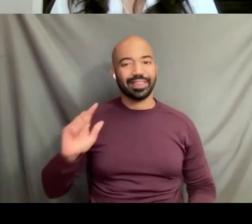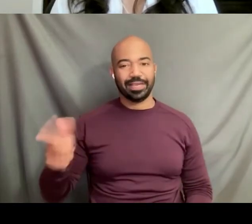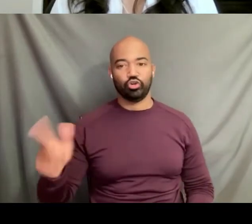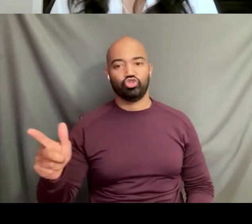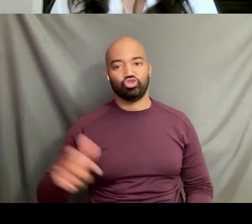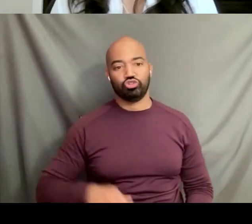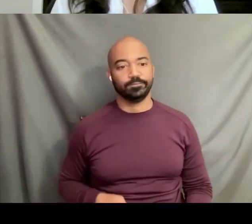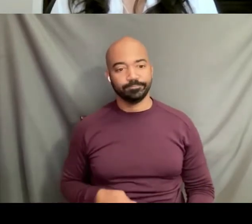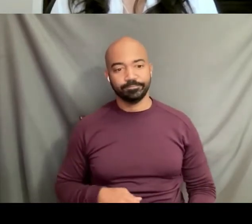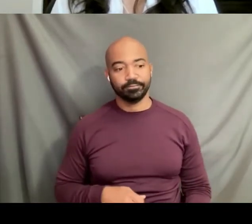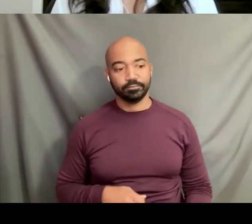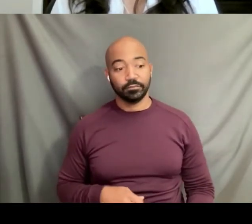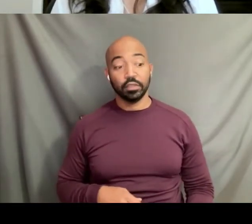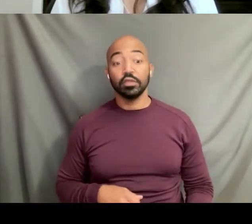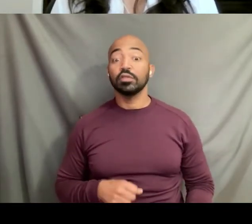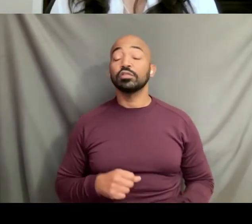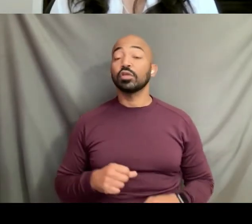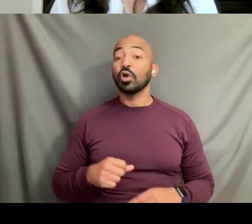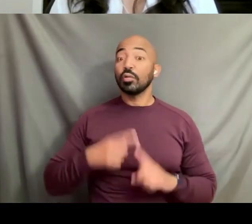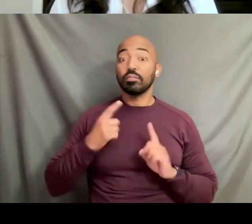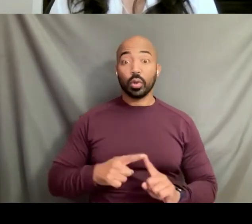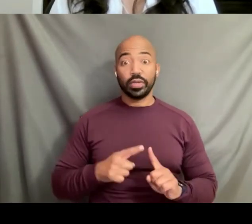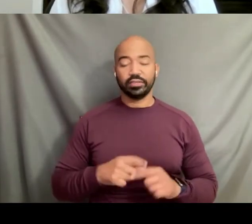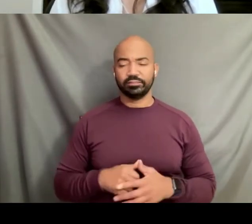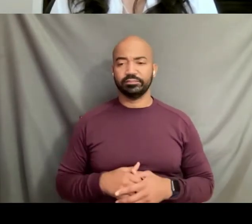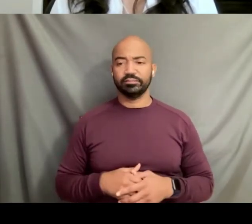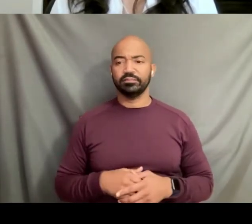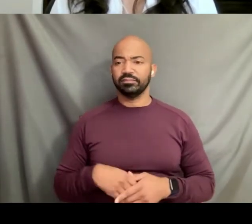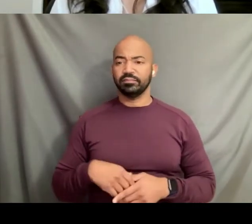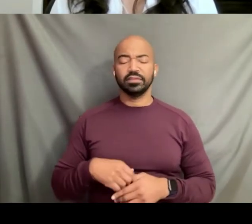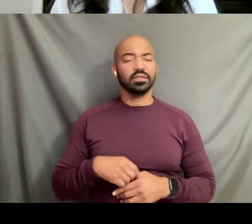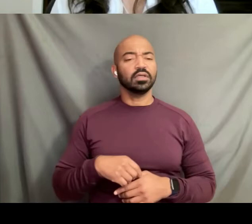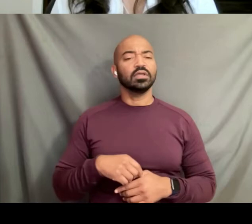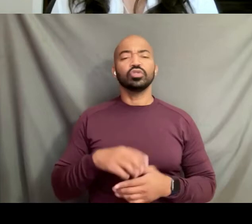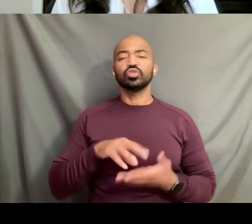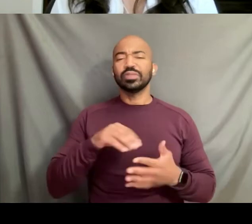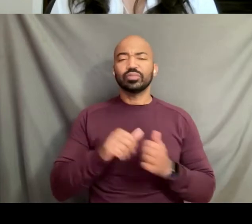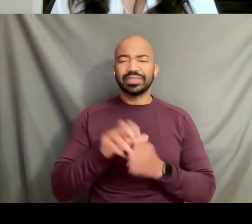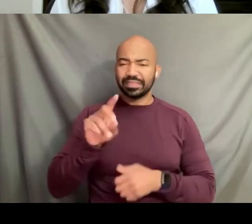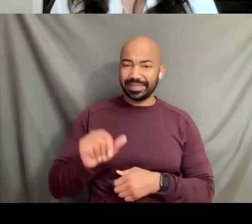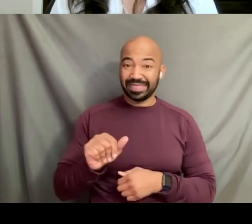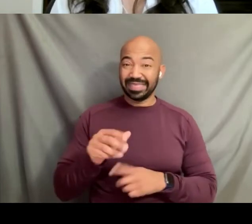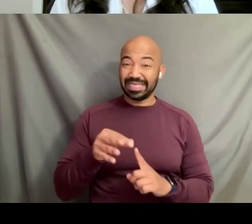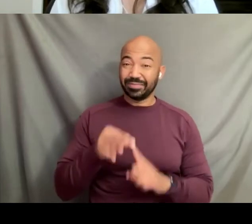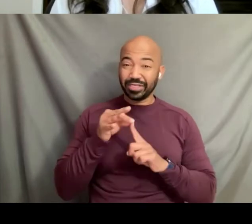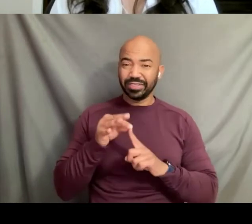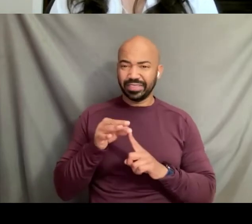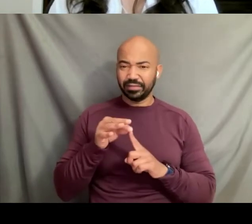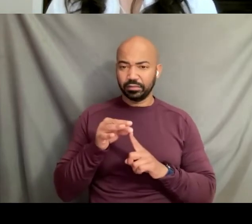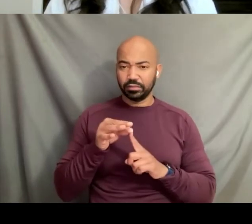with a disability, especially the international student with a disability, steps into the campus